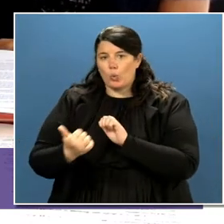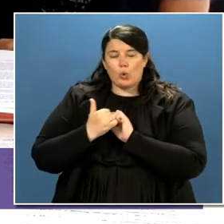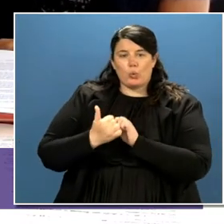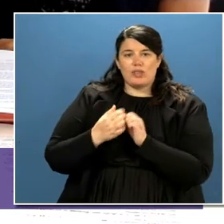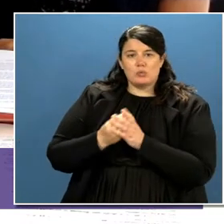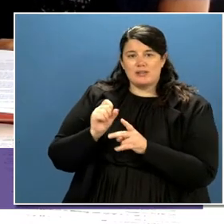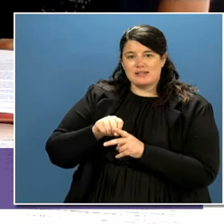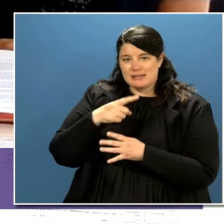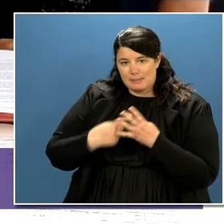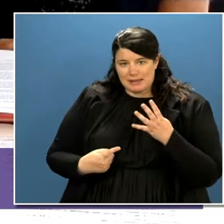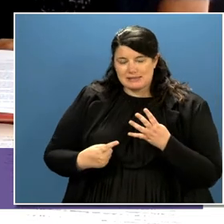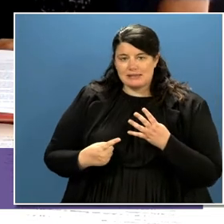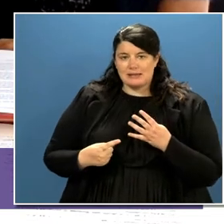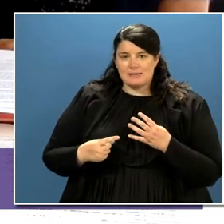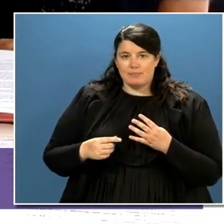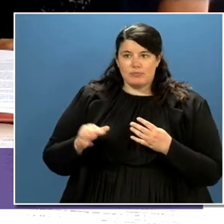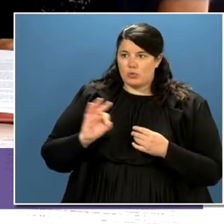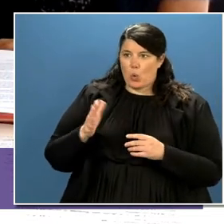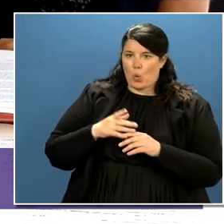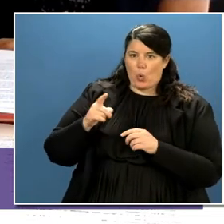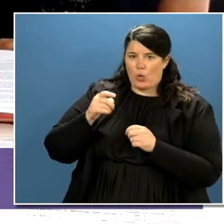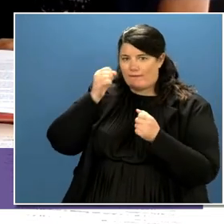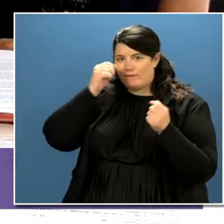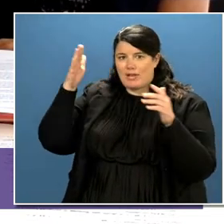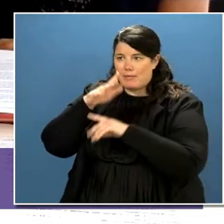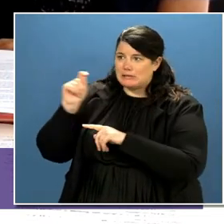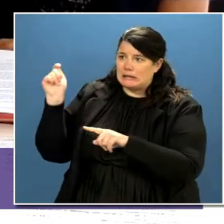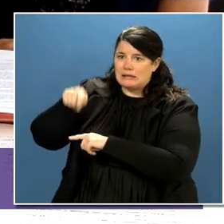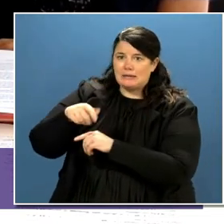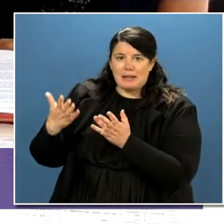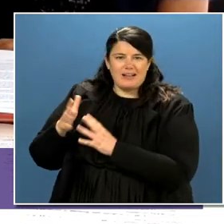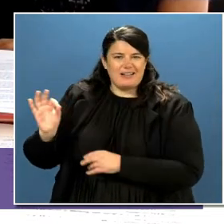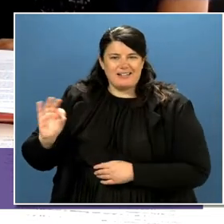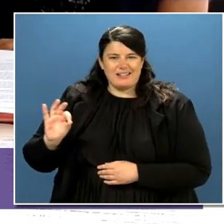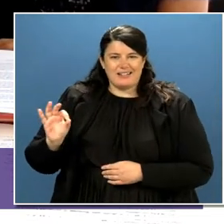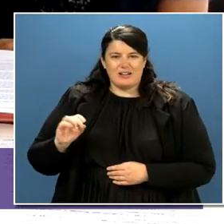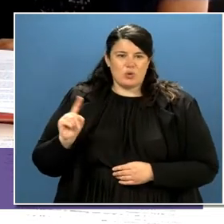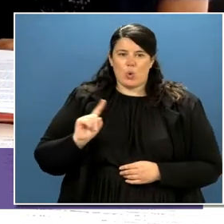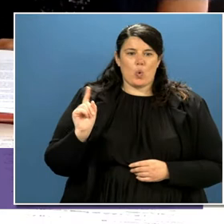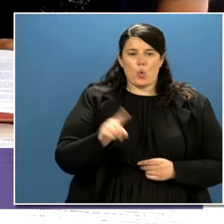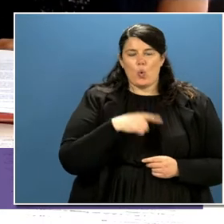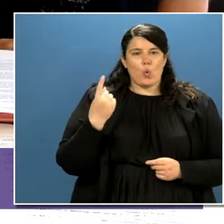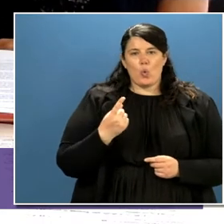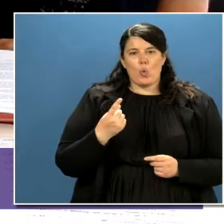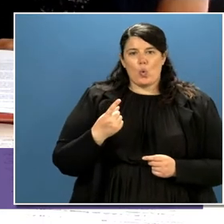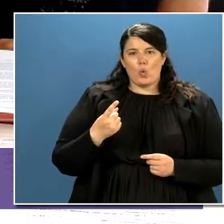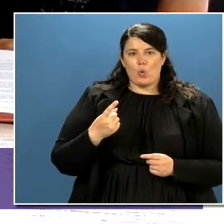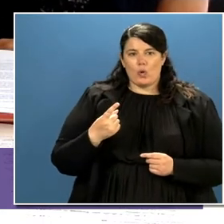and they are not all Paralympians and they are not all keynote speakers, and